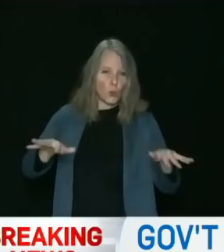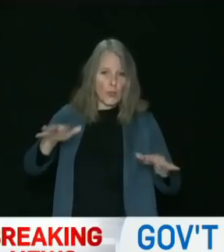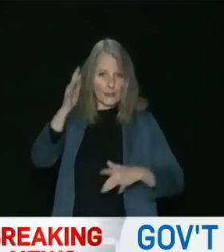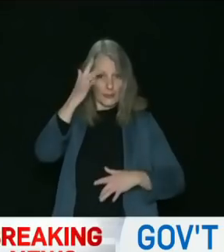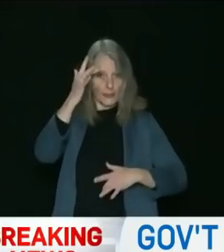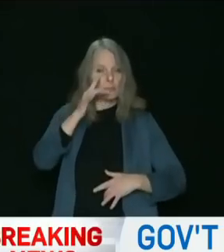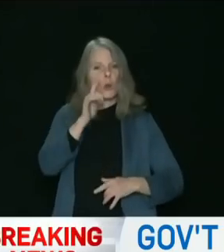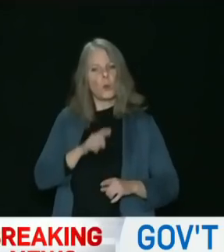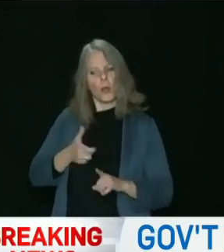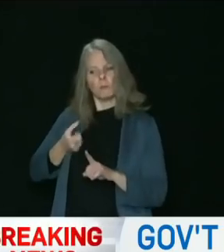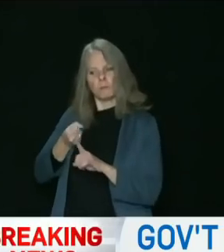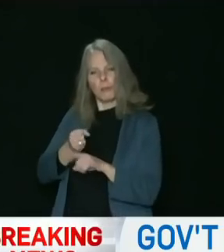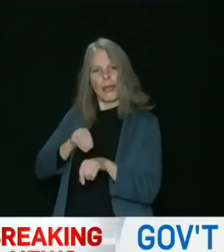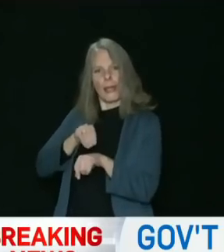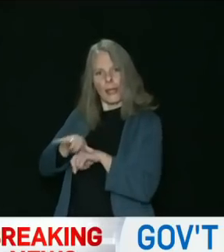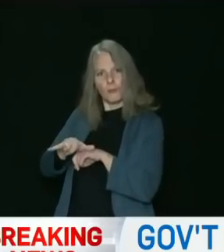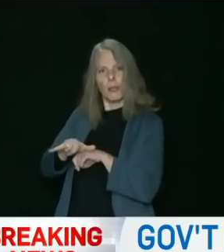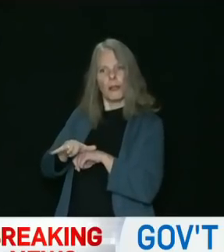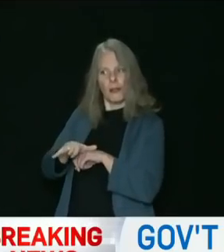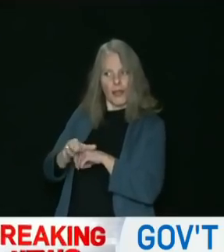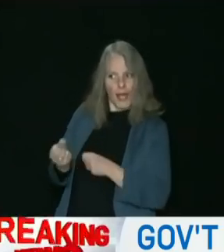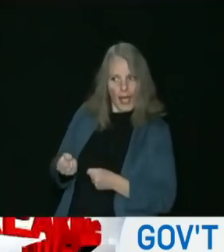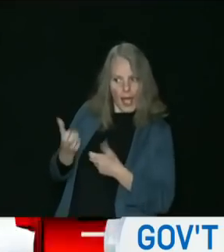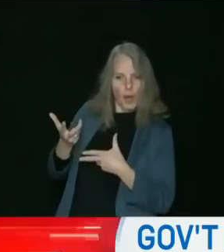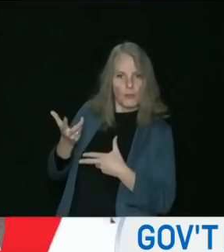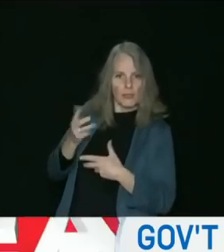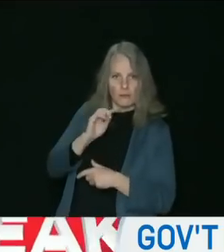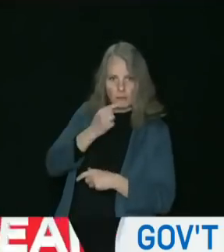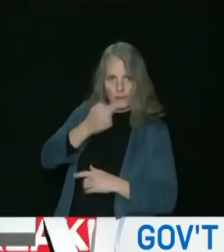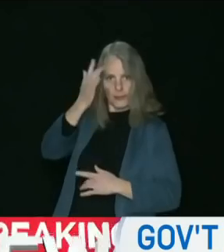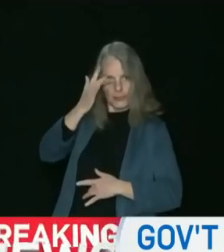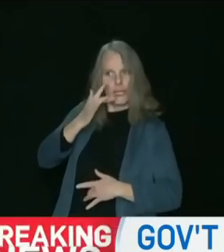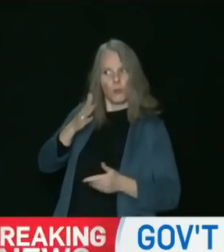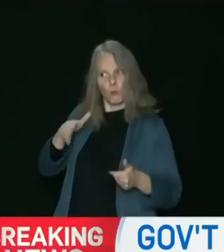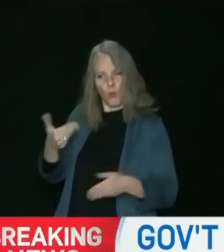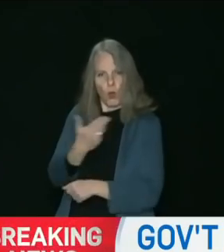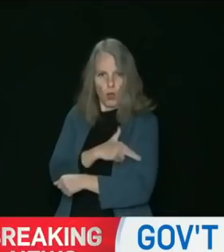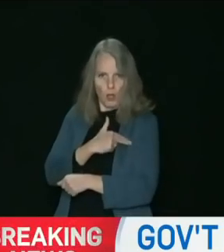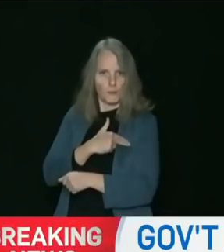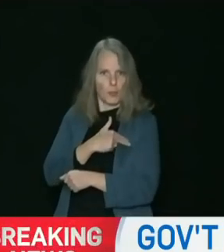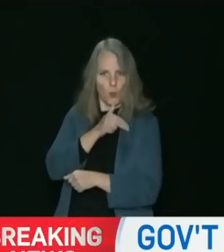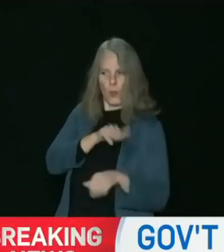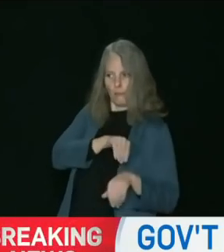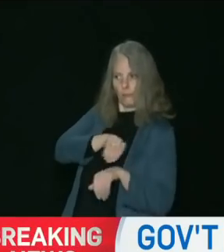AGE OF 80. AT THE END OF THE DAY, THE IMPACT IN THE POPULATION WILL